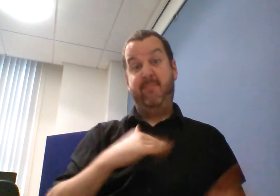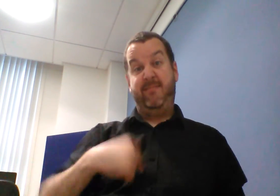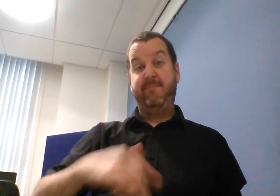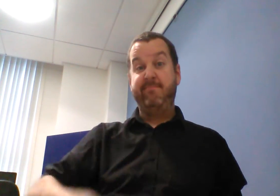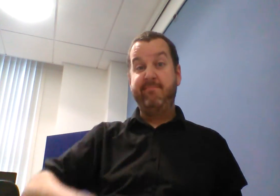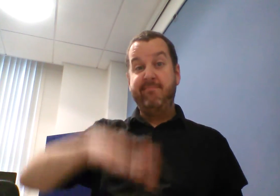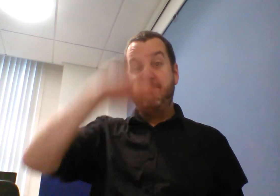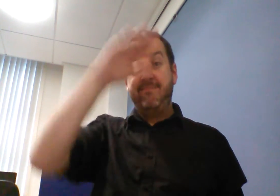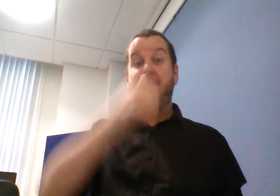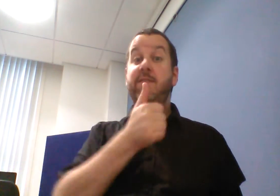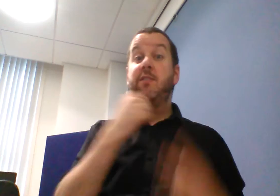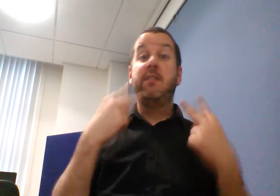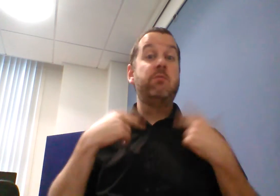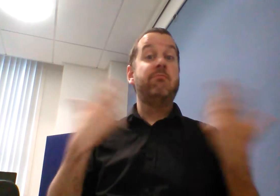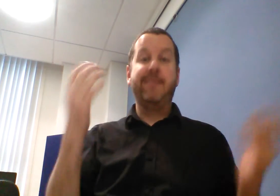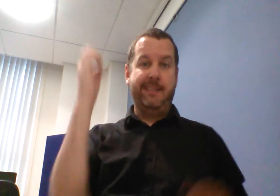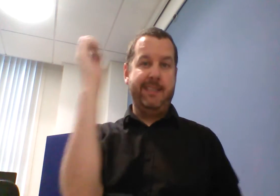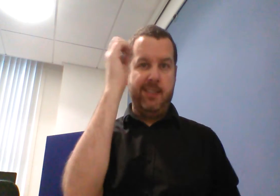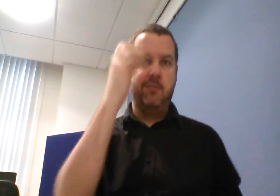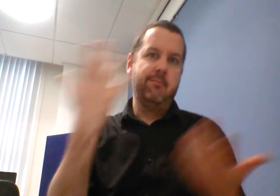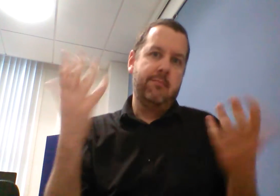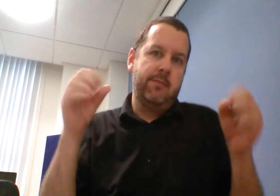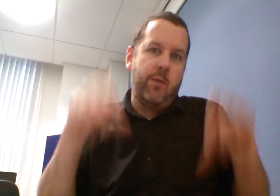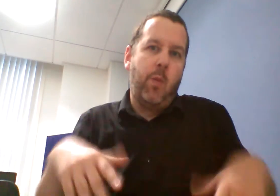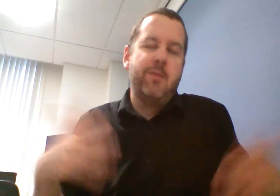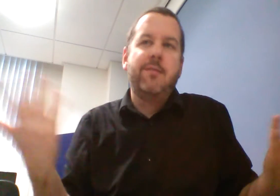And English is of course my first language, the language I have grown up with.